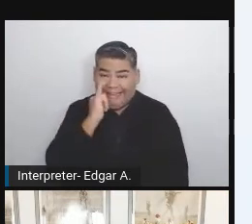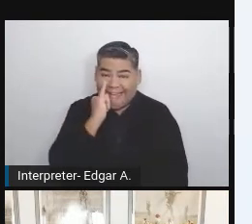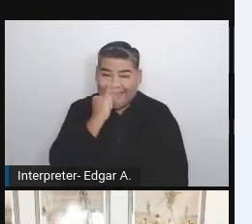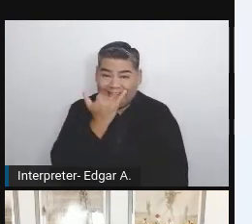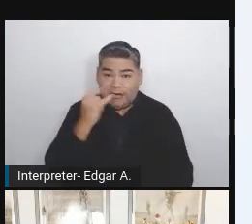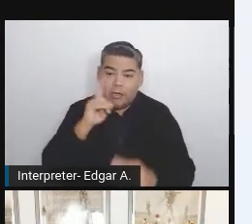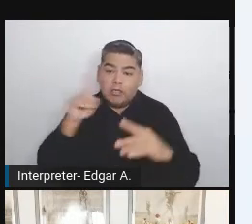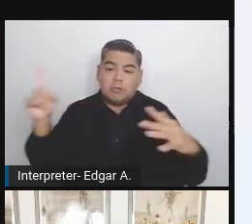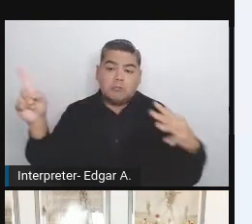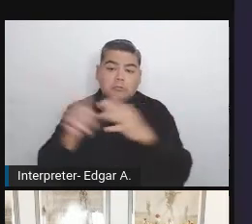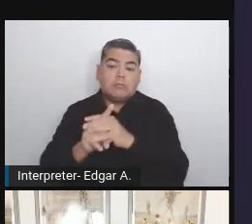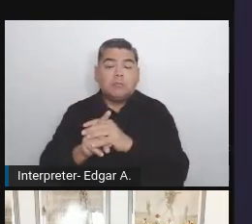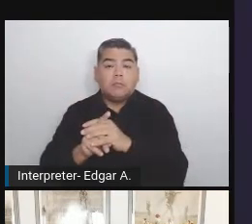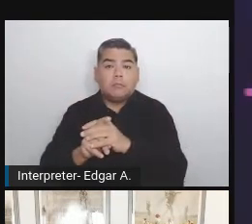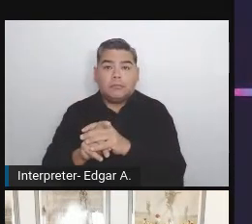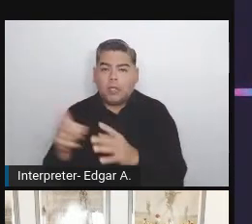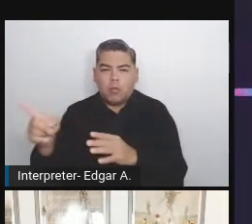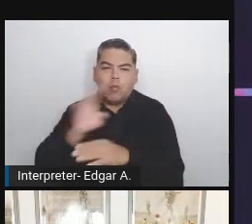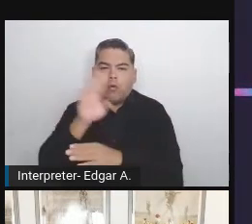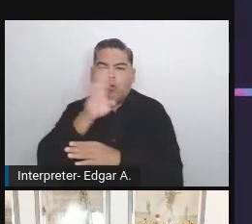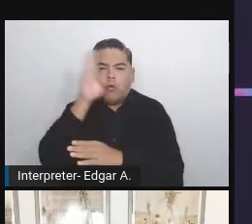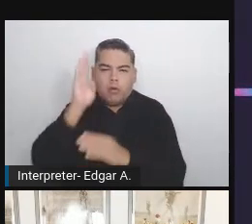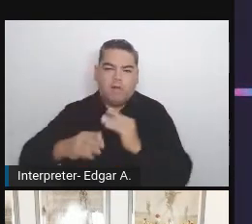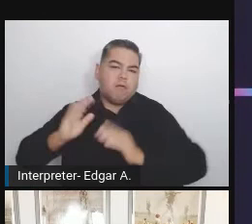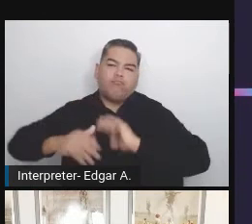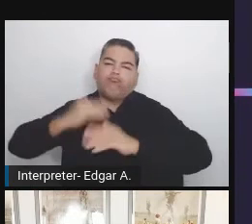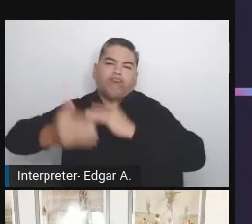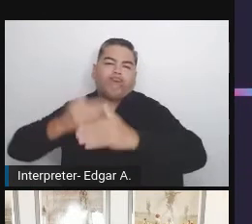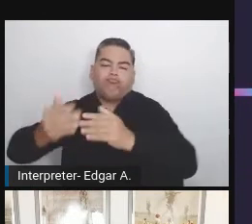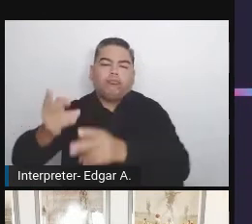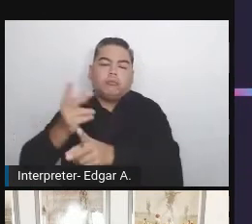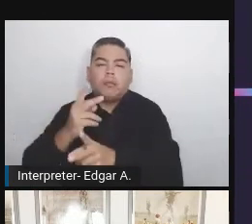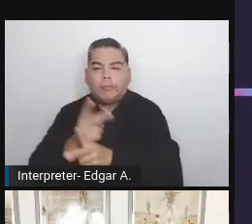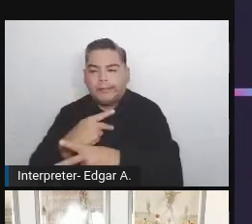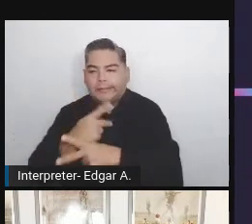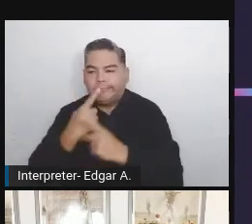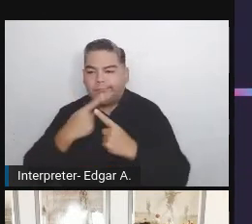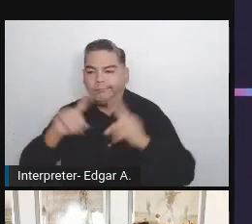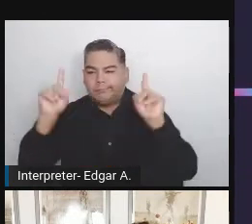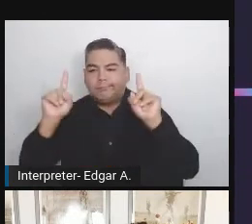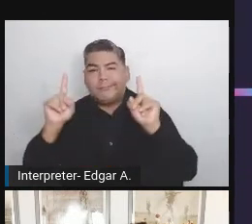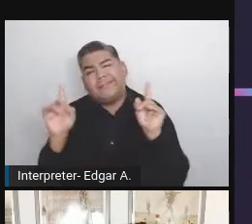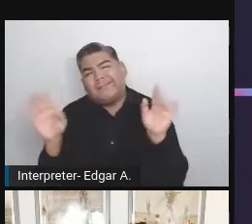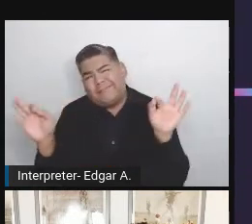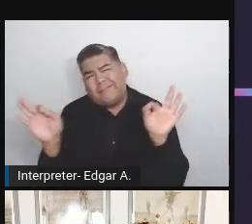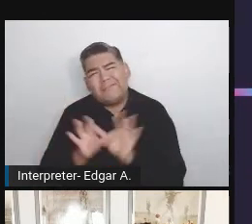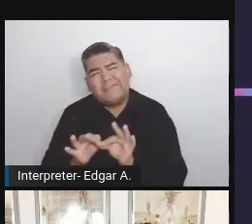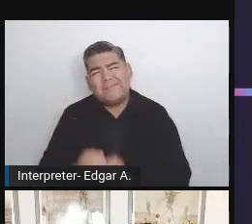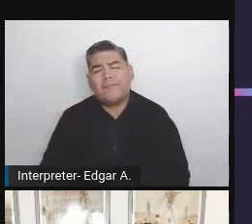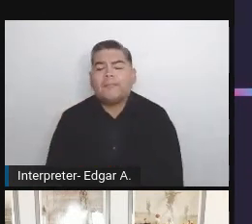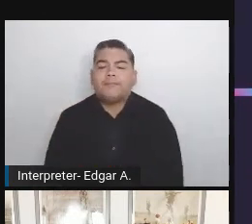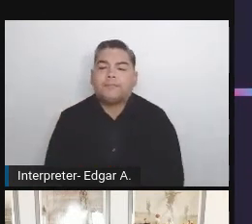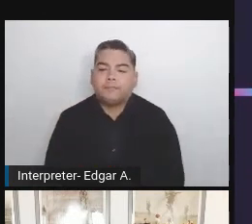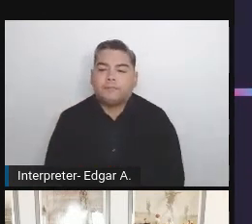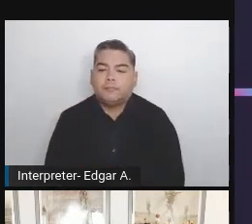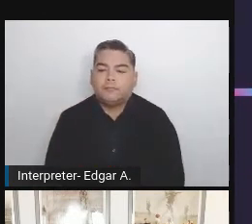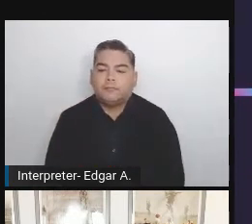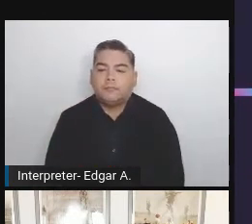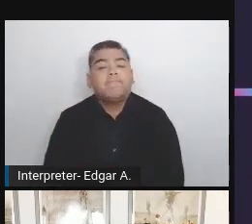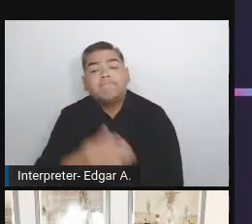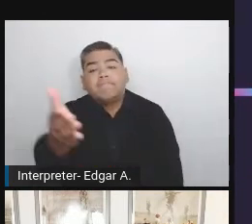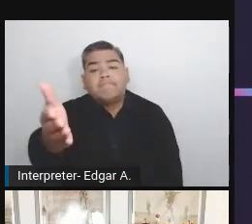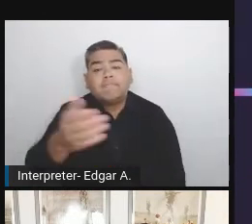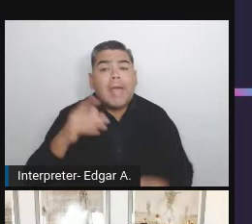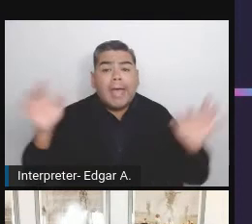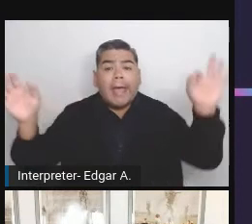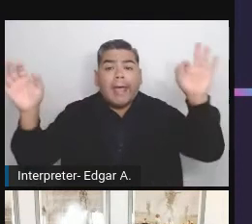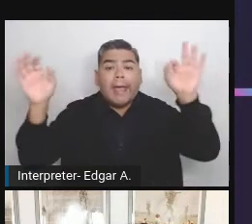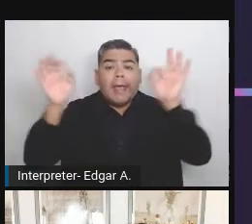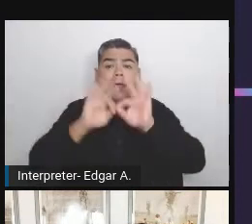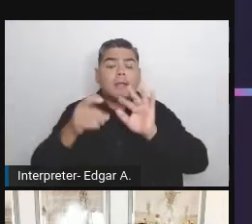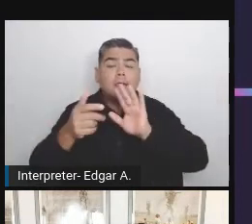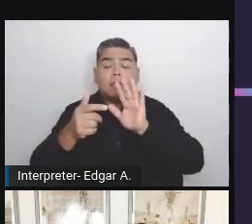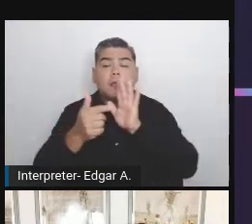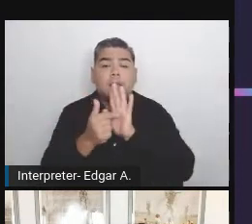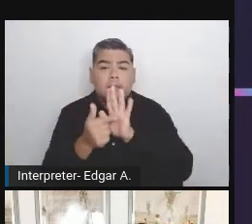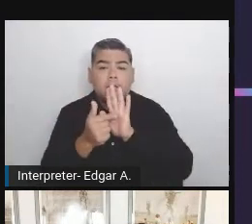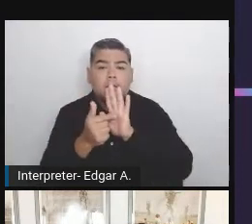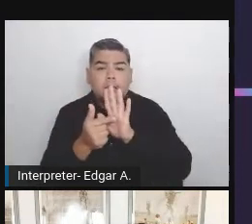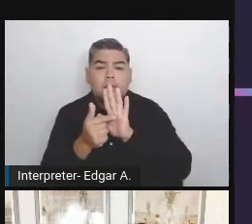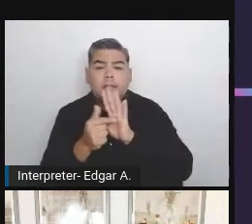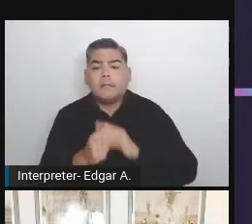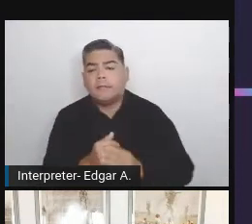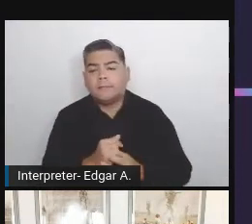It's very important, and this is an example how an X can return error